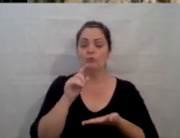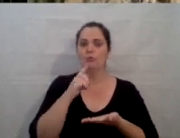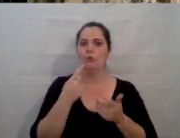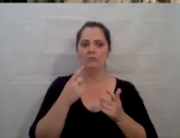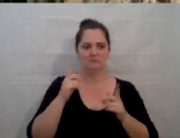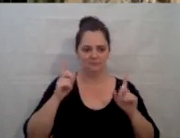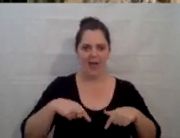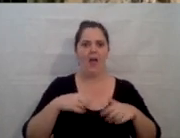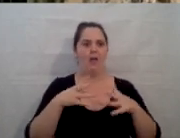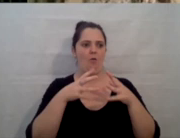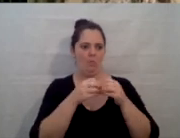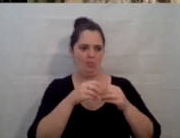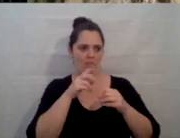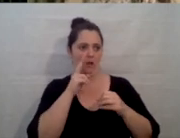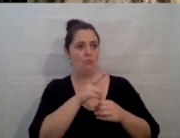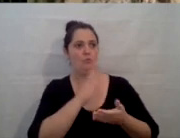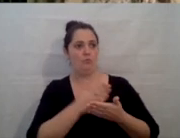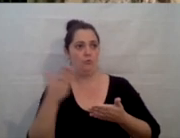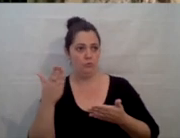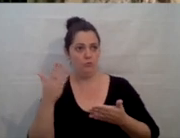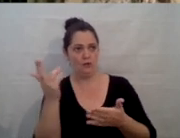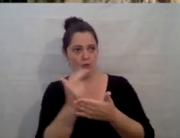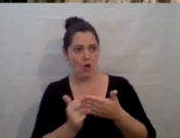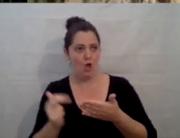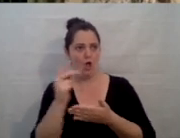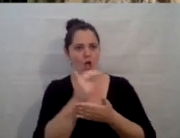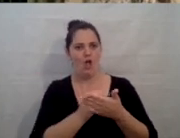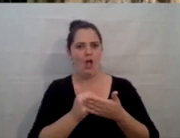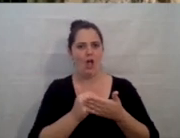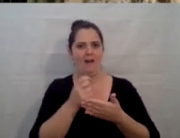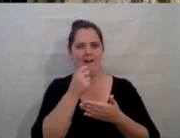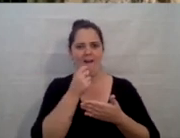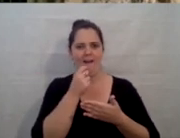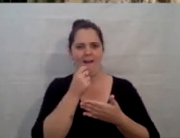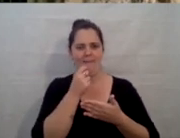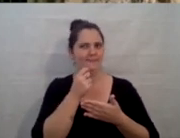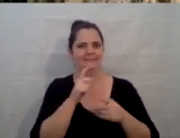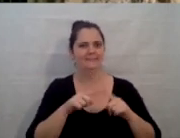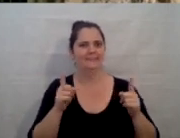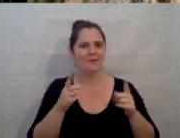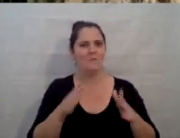anatomy, to learning all of the ideals etc etc. But it used to be that you had to step through those processes first and you